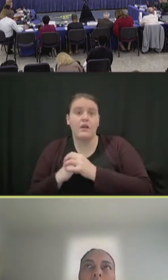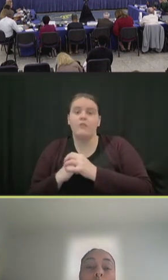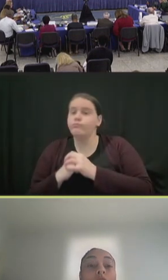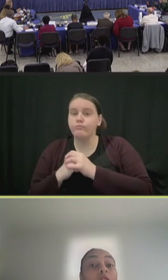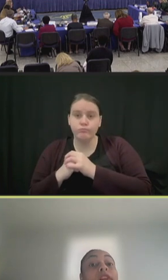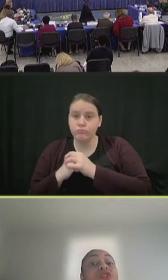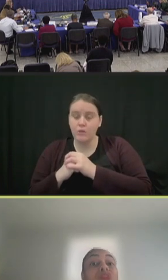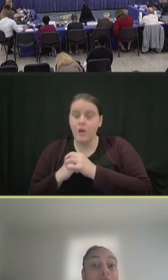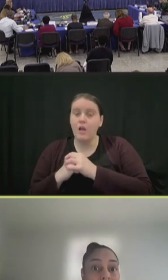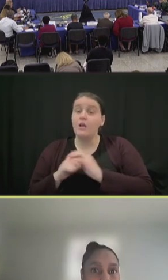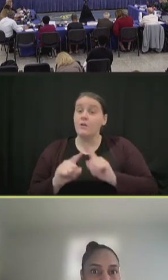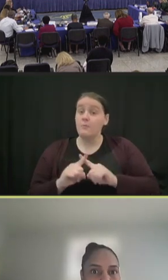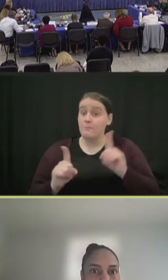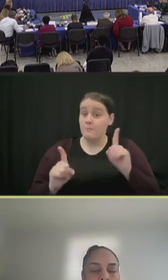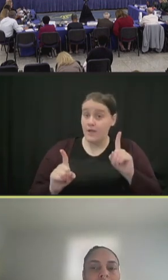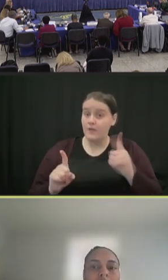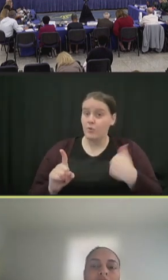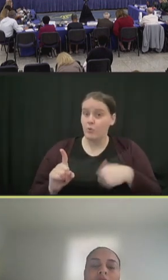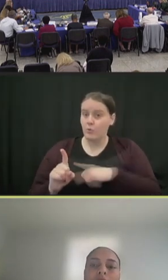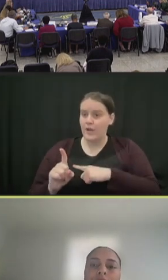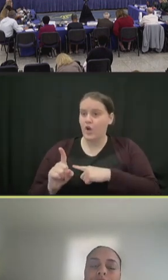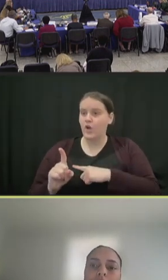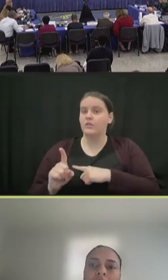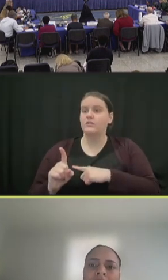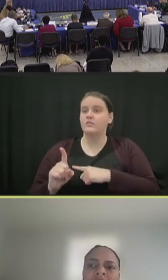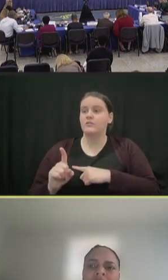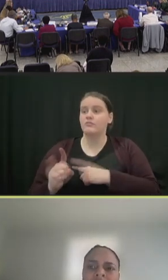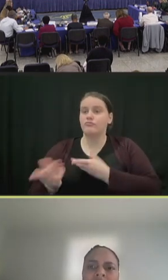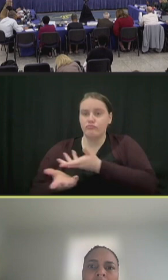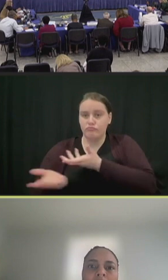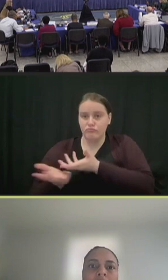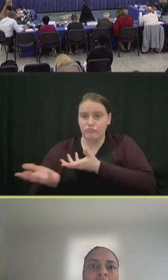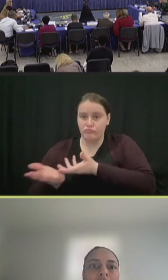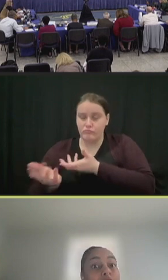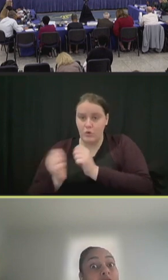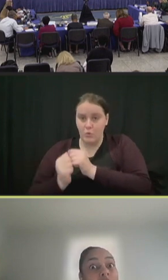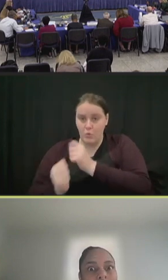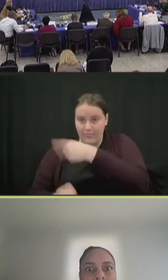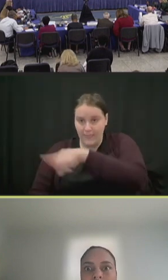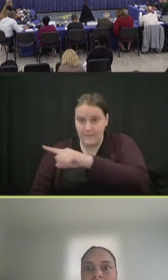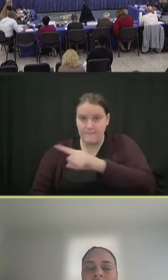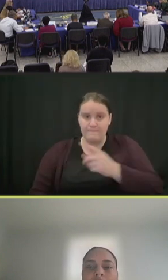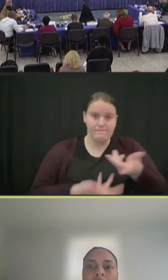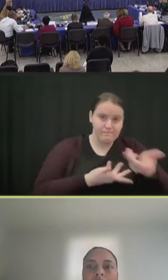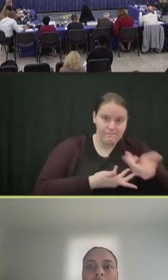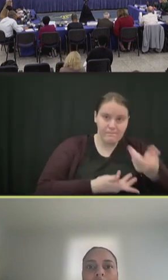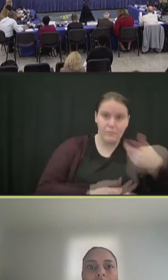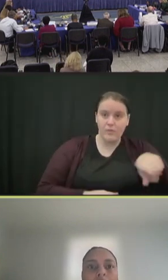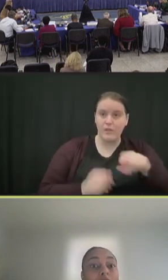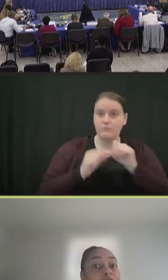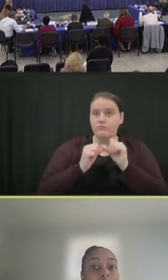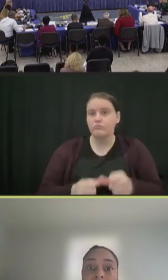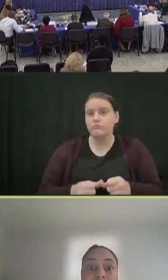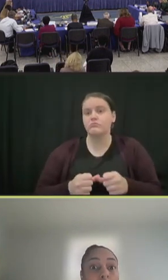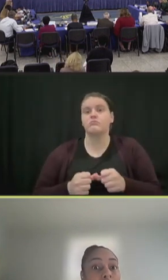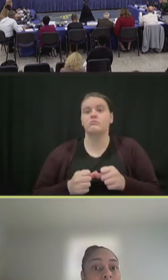but we are speaking to them, right. There's -- in the sense that there's constant flow of